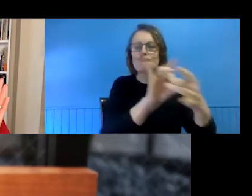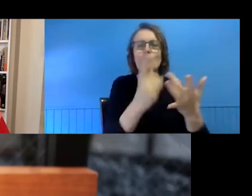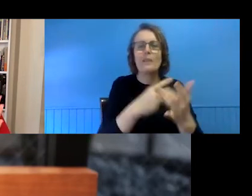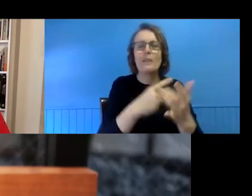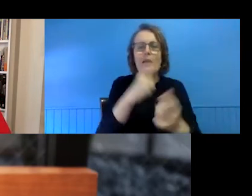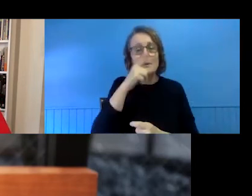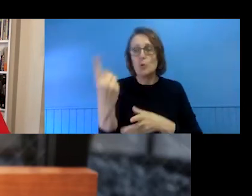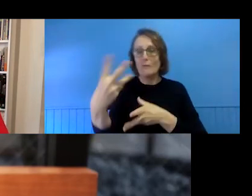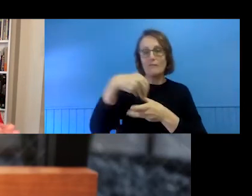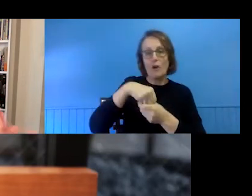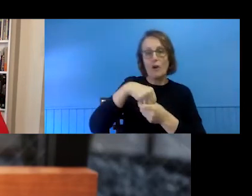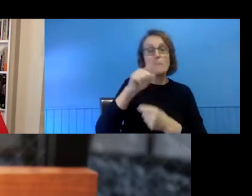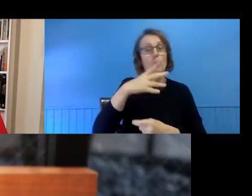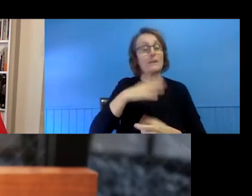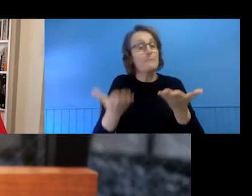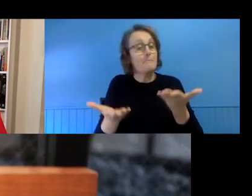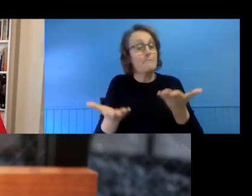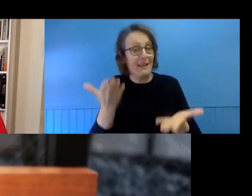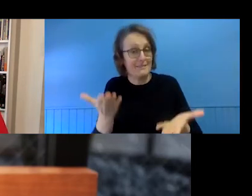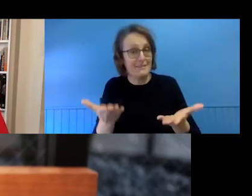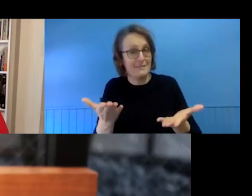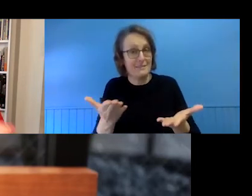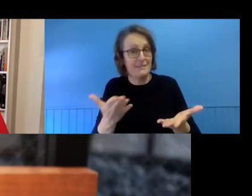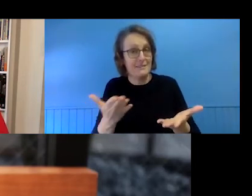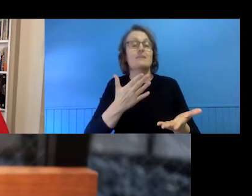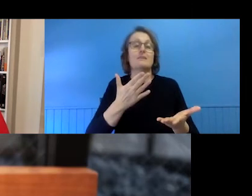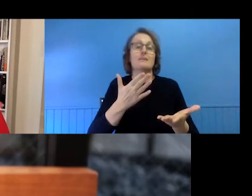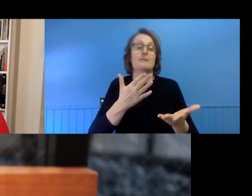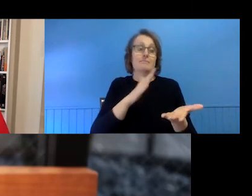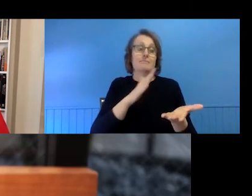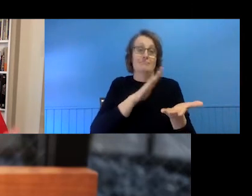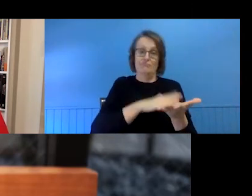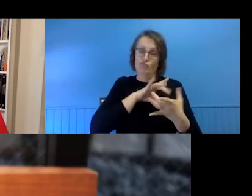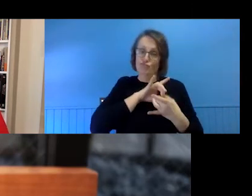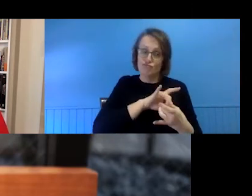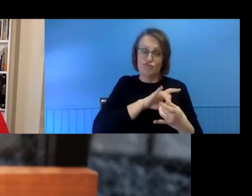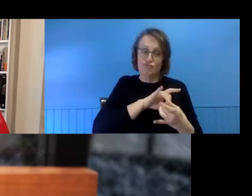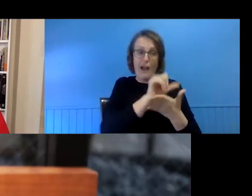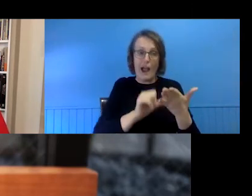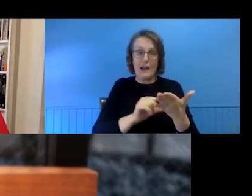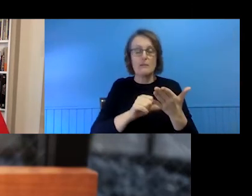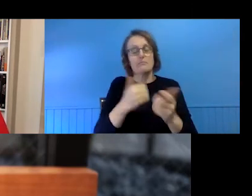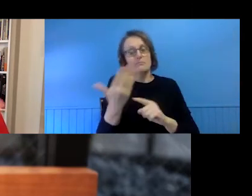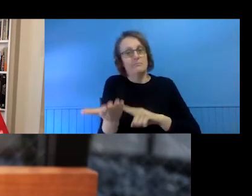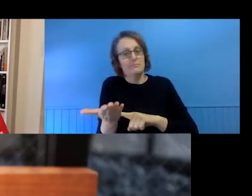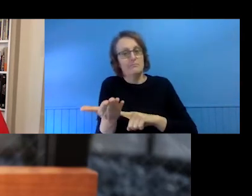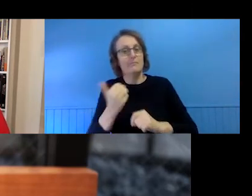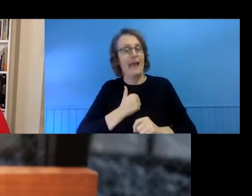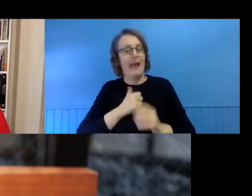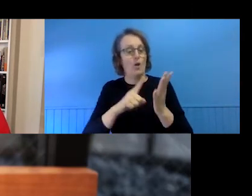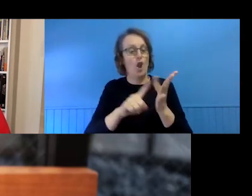a balance between that and our objective, logical, business mind